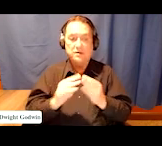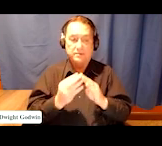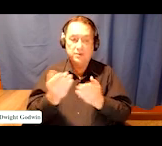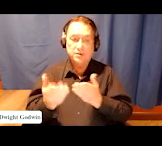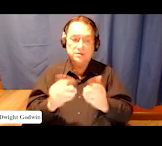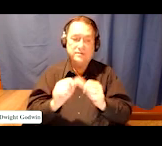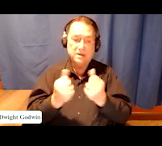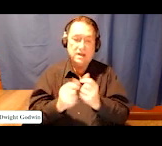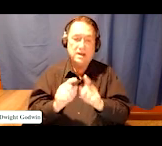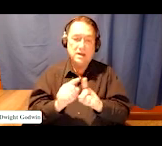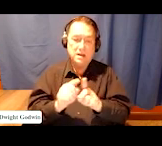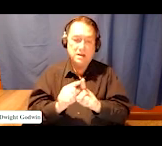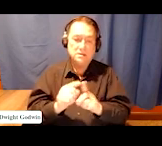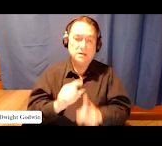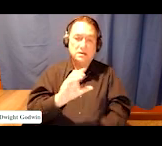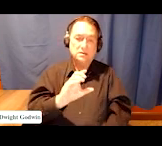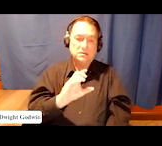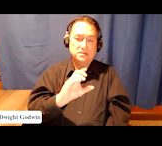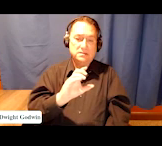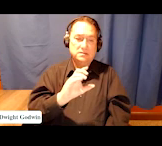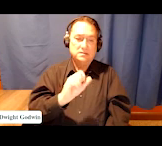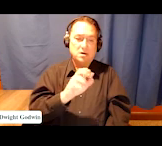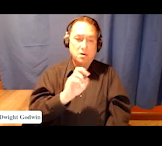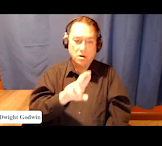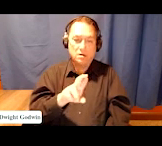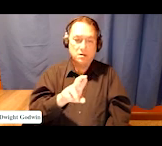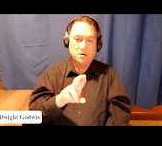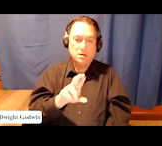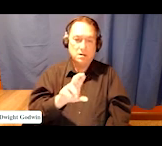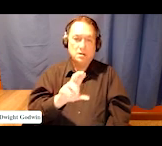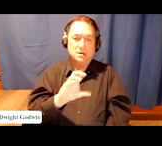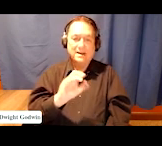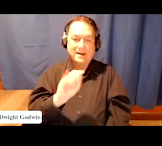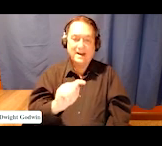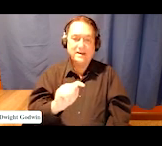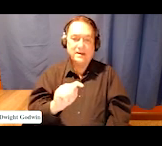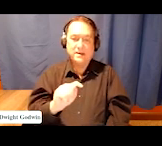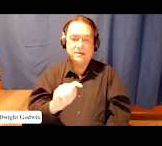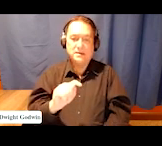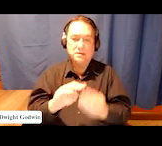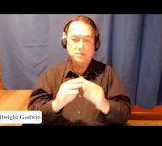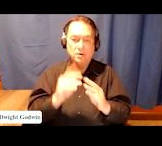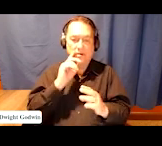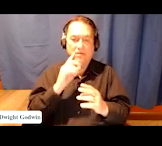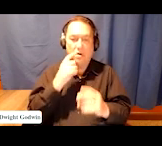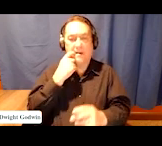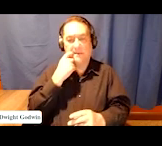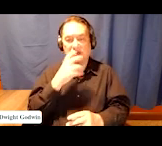such as CCAR, the Connecticut Communities for Addiction and Recovery, AU, Advocacy Unlimited.